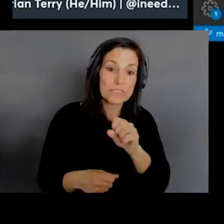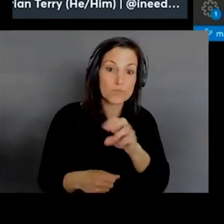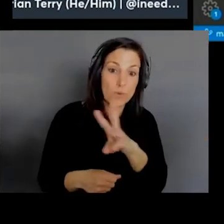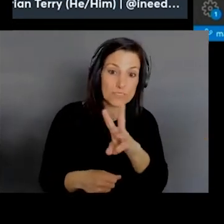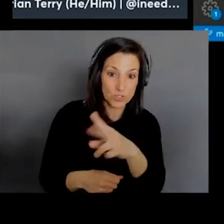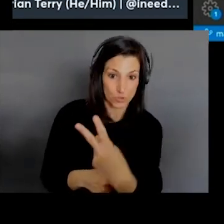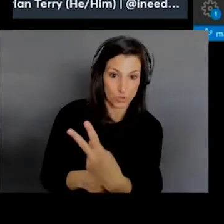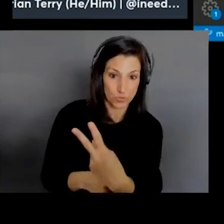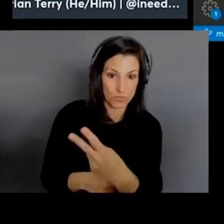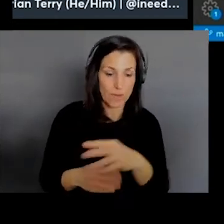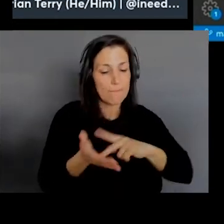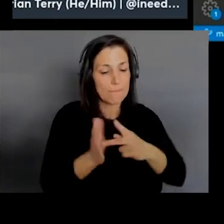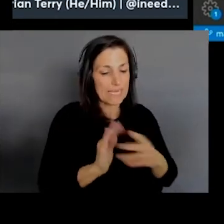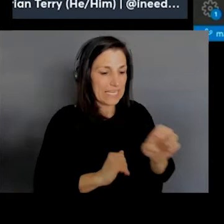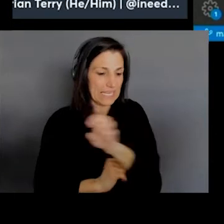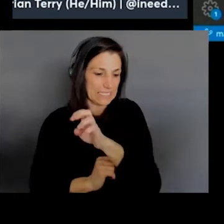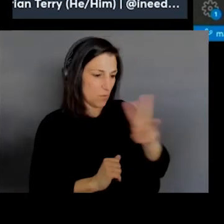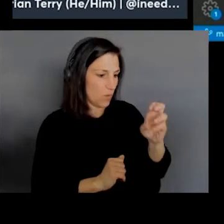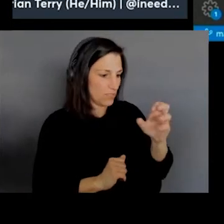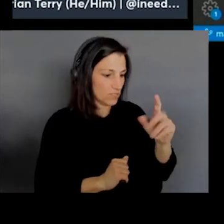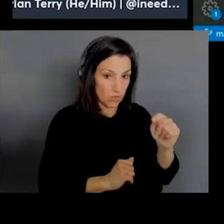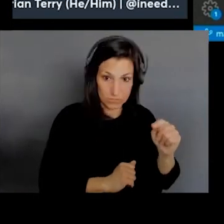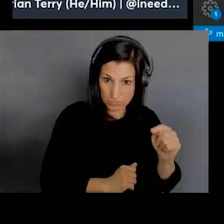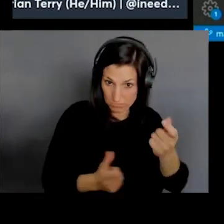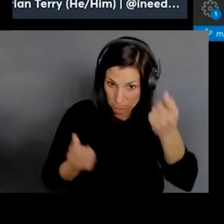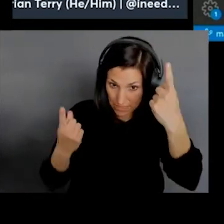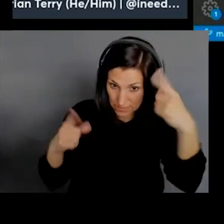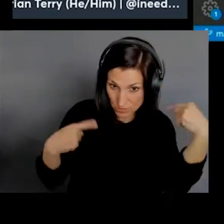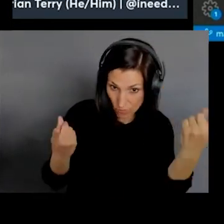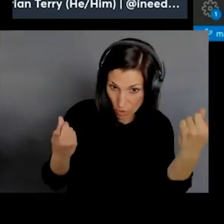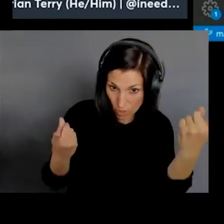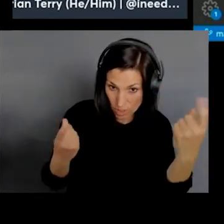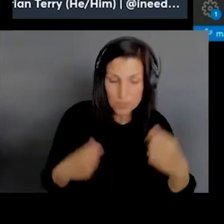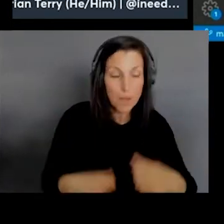Makes sense so far? Yep. - Does. Cool. And then the next piece now is